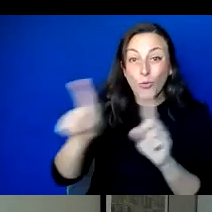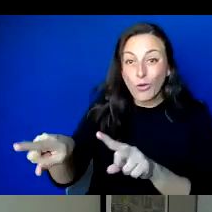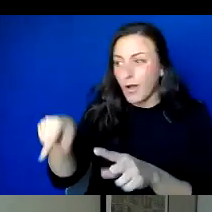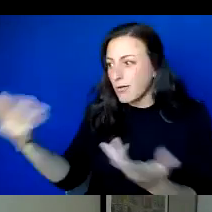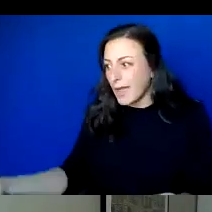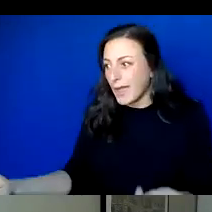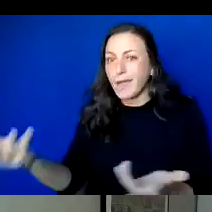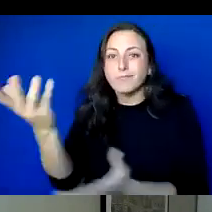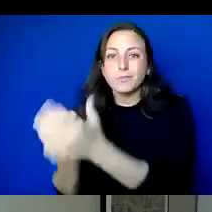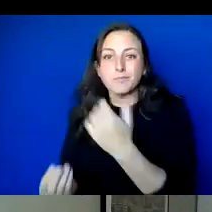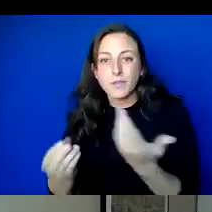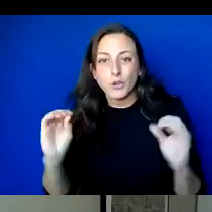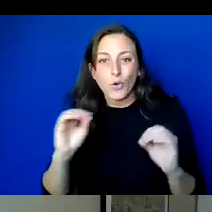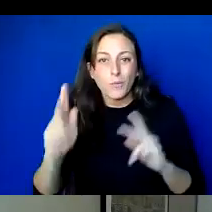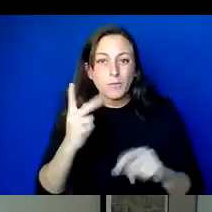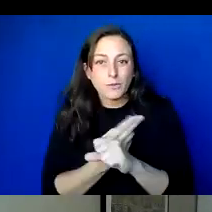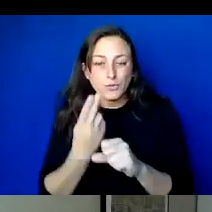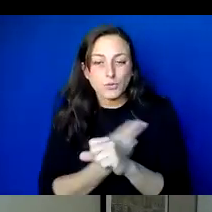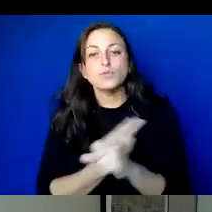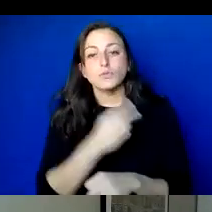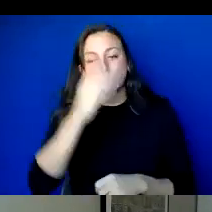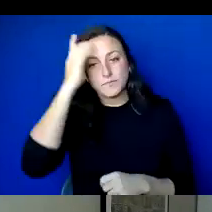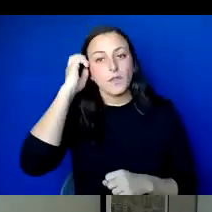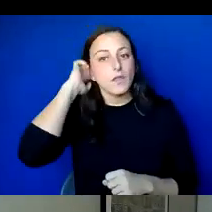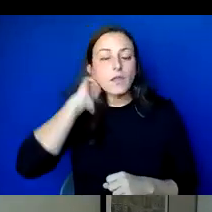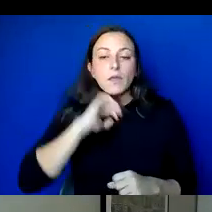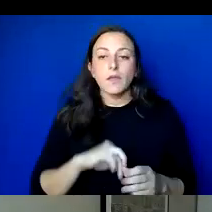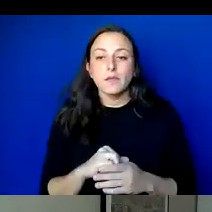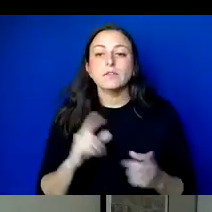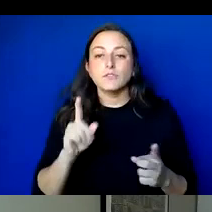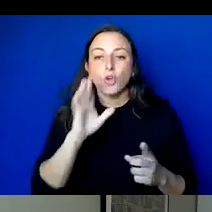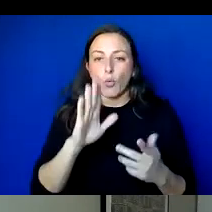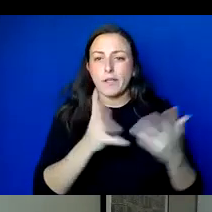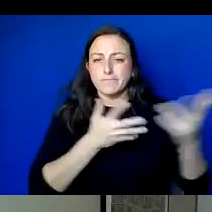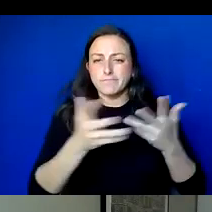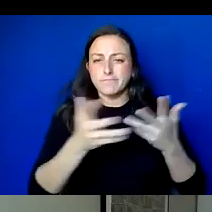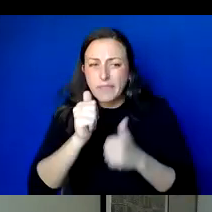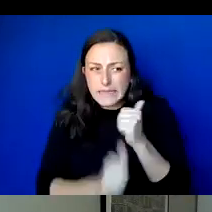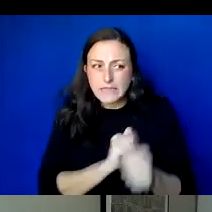allocation and working with all the health care providers to say “This is the percentage we want